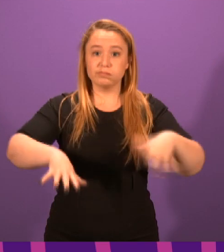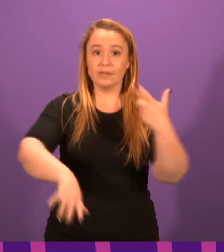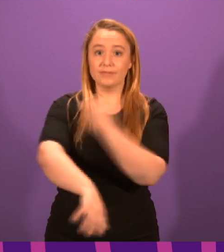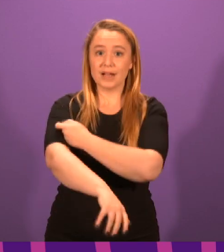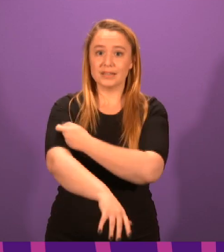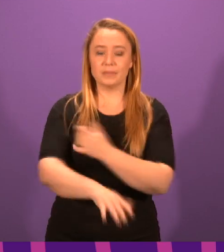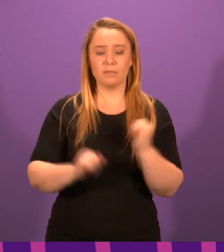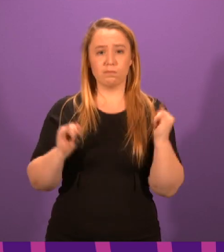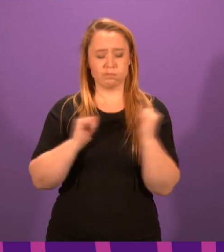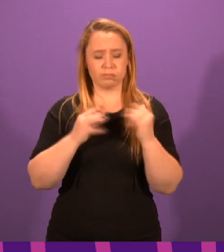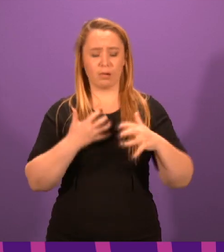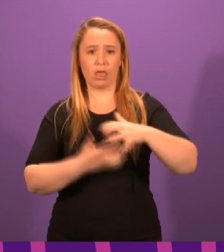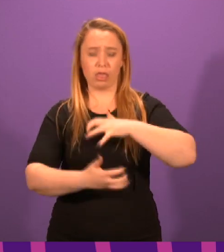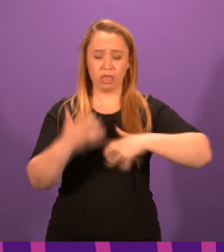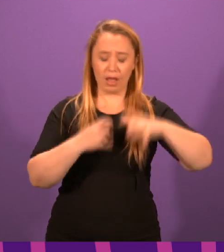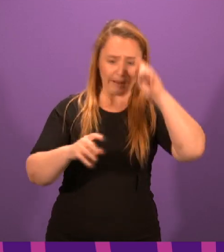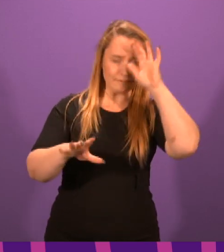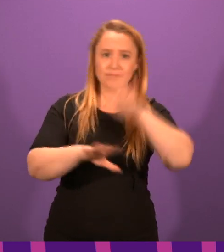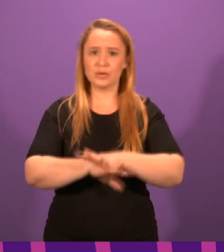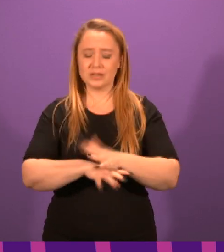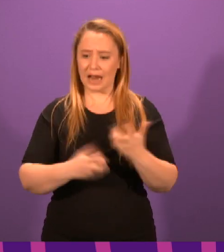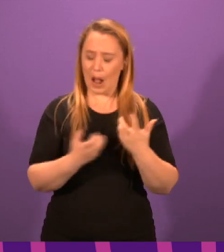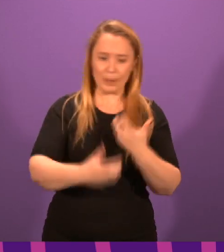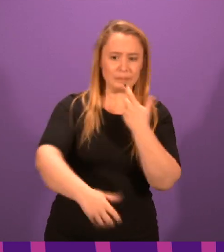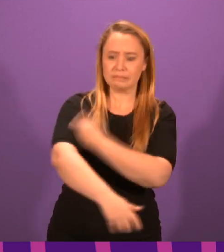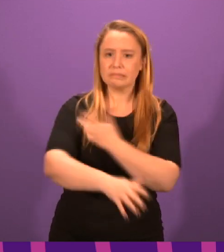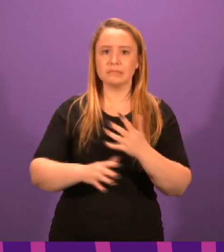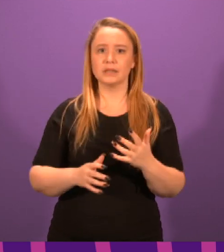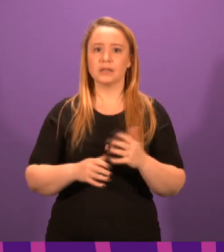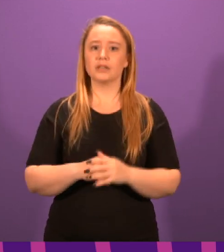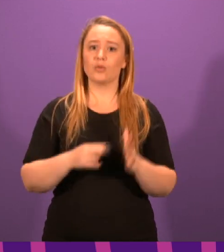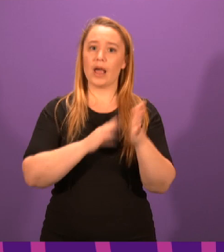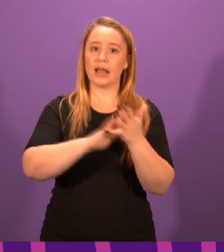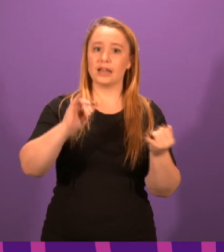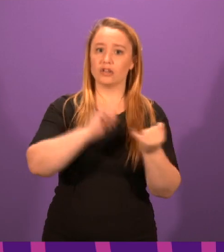been chaotic and confusing, with issues in NHS Ayrshire and Arran due to unprecedented demand,